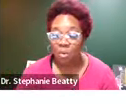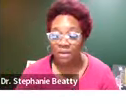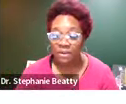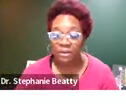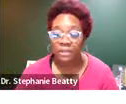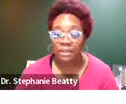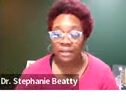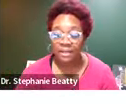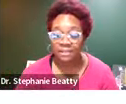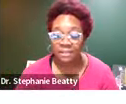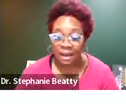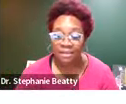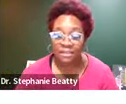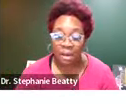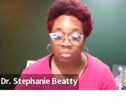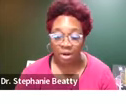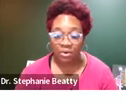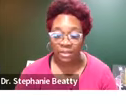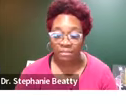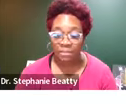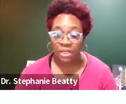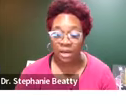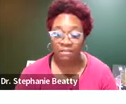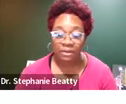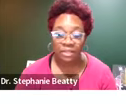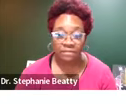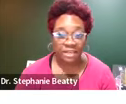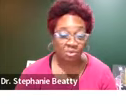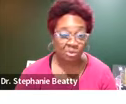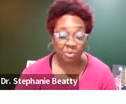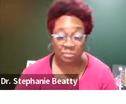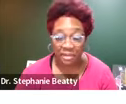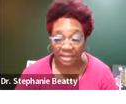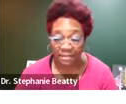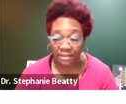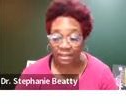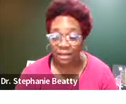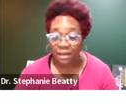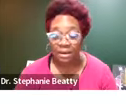However, it is not the top priority and may be covered if schedules permit it.